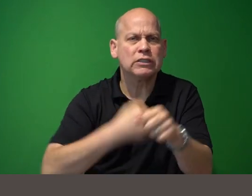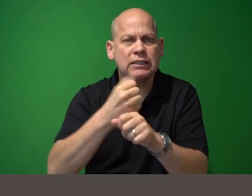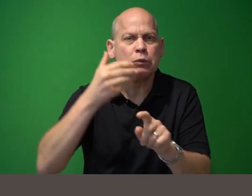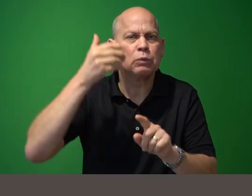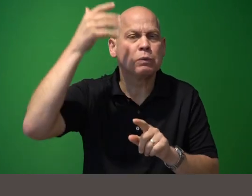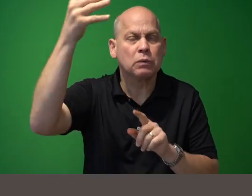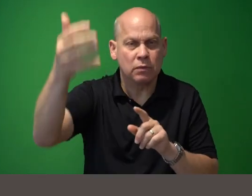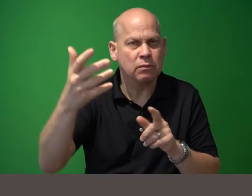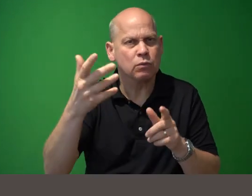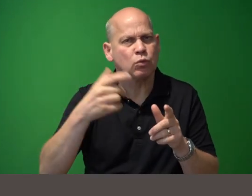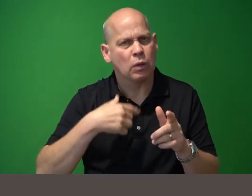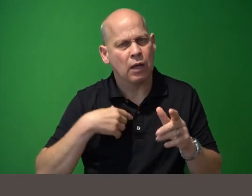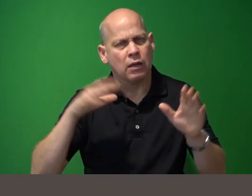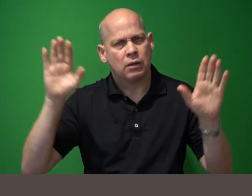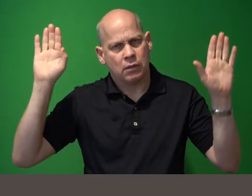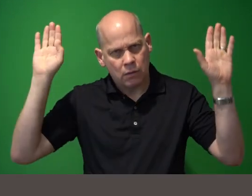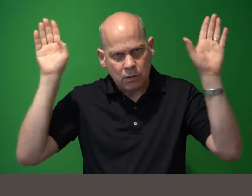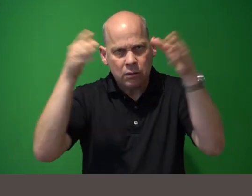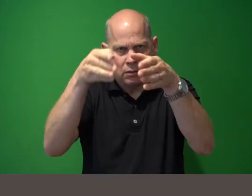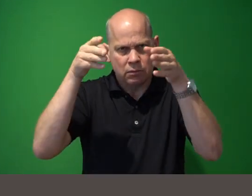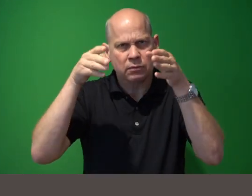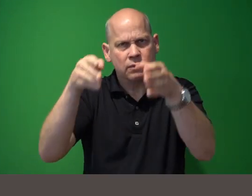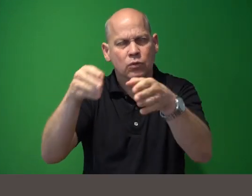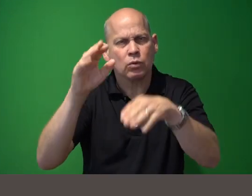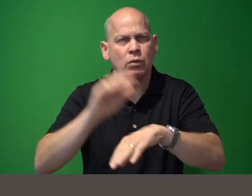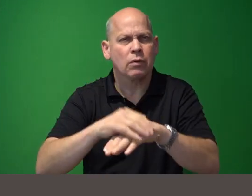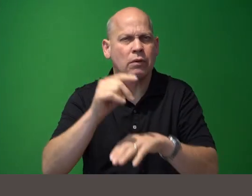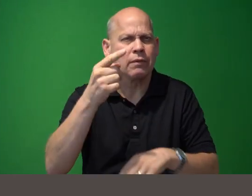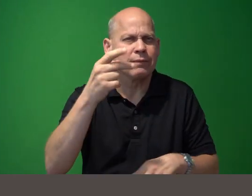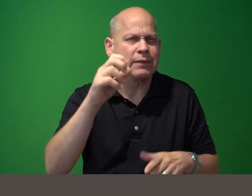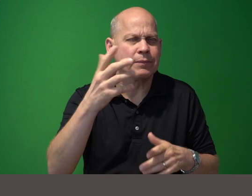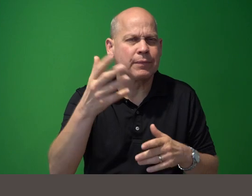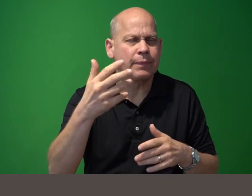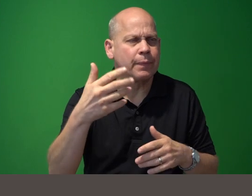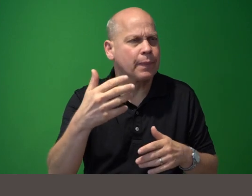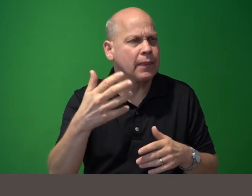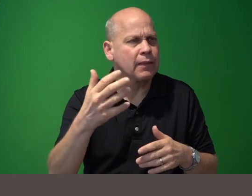So focusing in on the rainfall observations